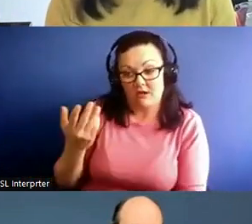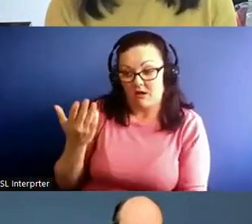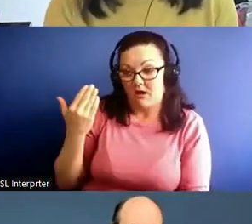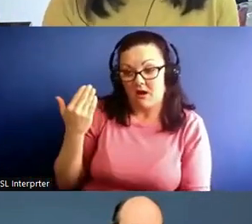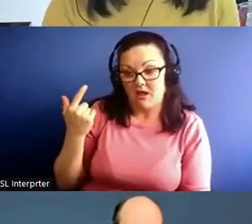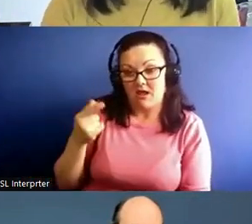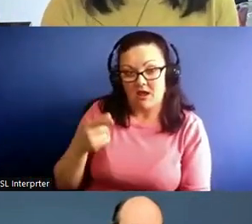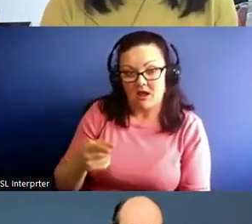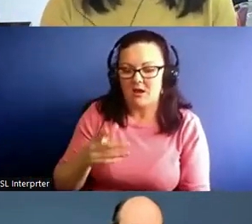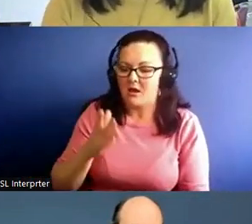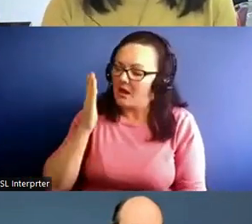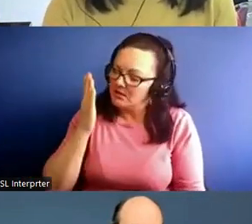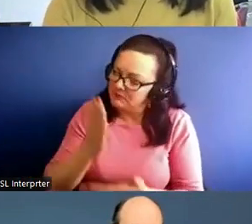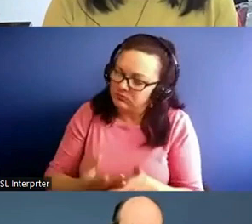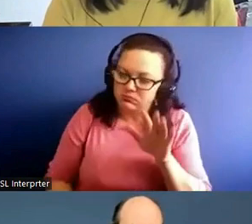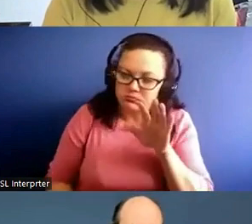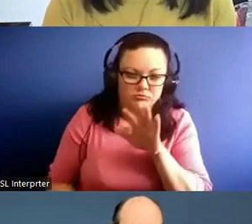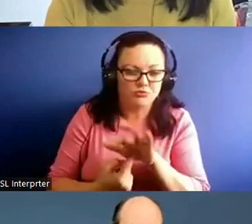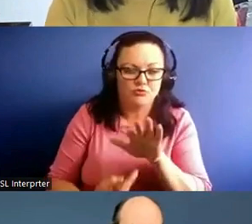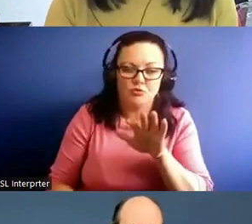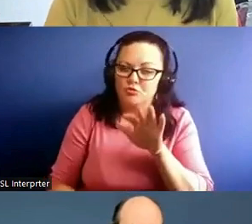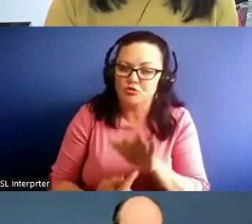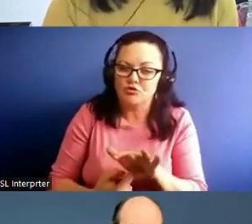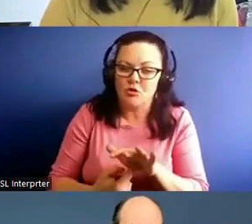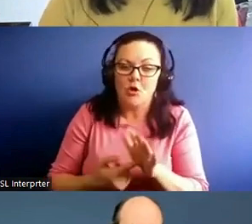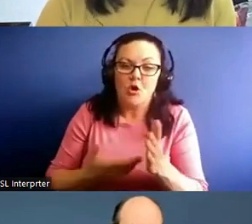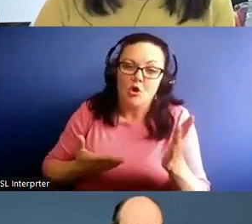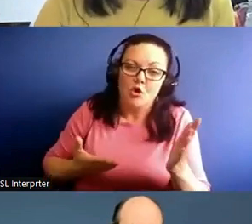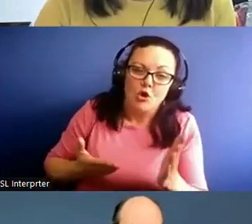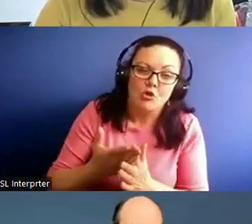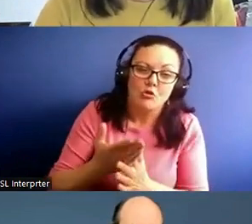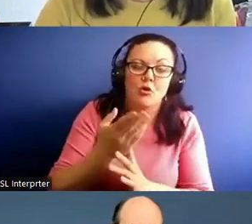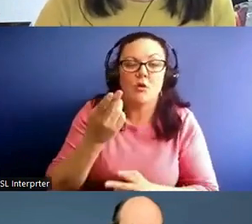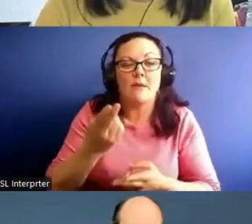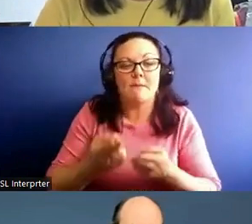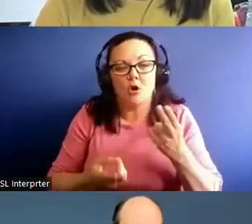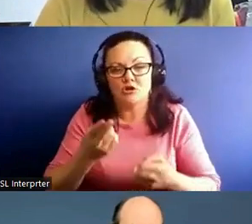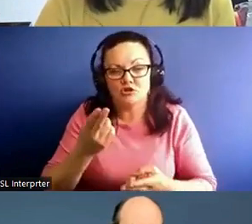is crucial that throughout monitoring and evaluation activities